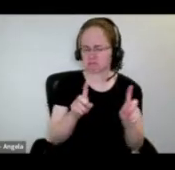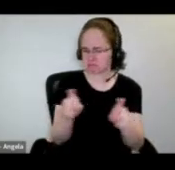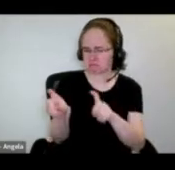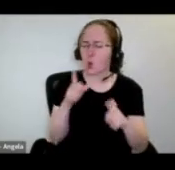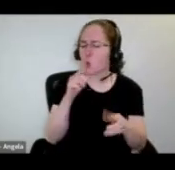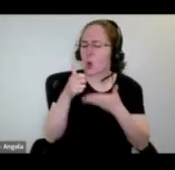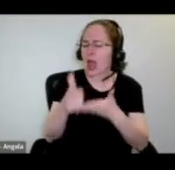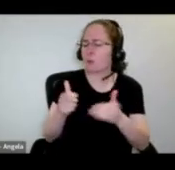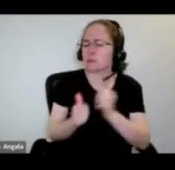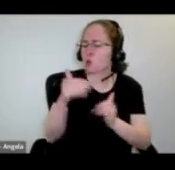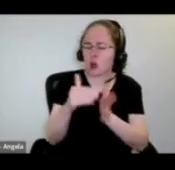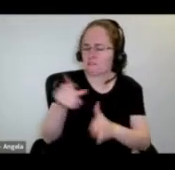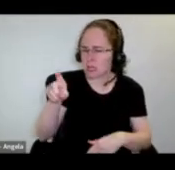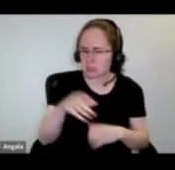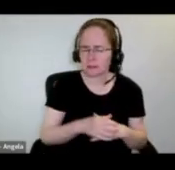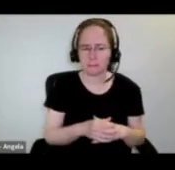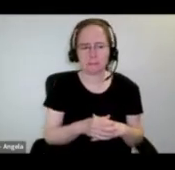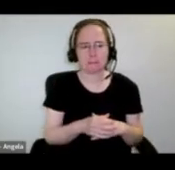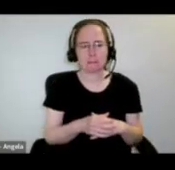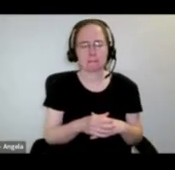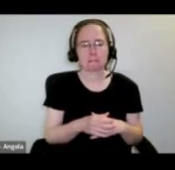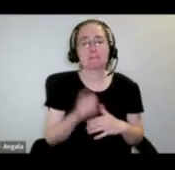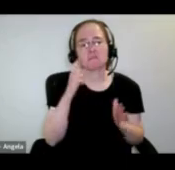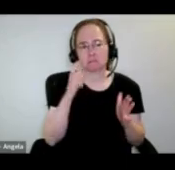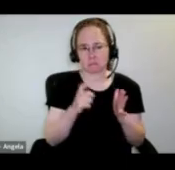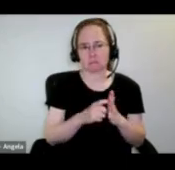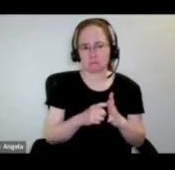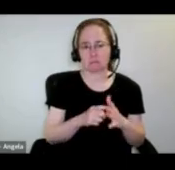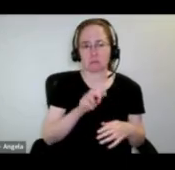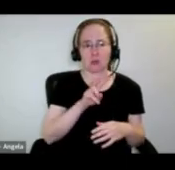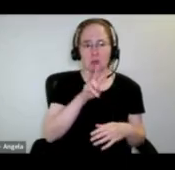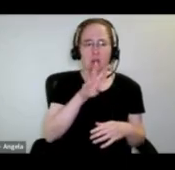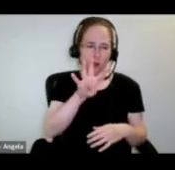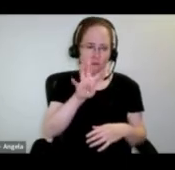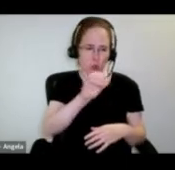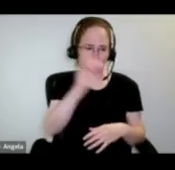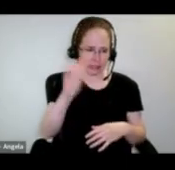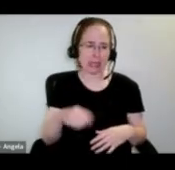Lindsay: So who does provide the support, right? So we ask people, who helps you most often?